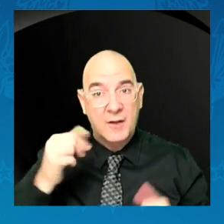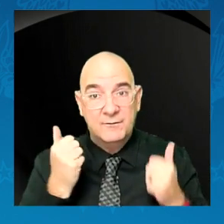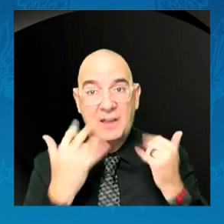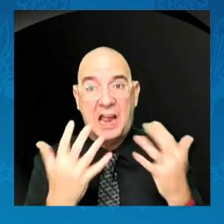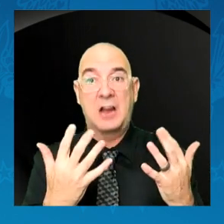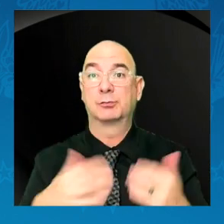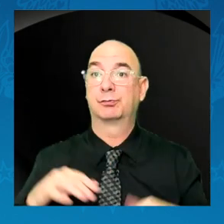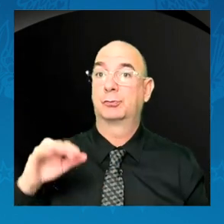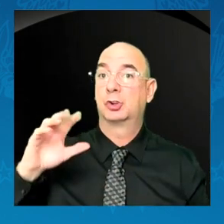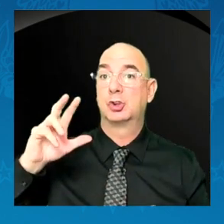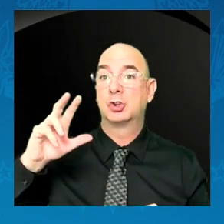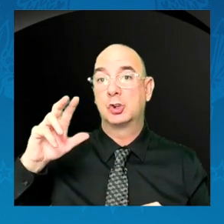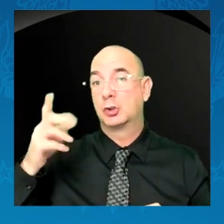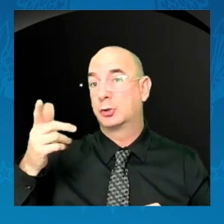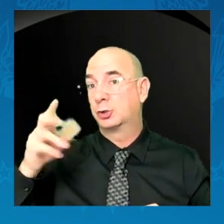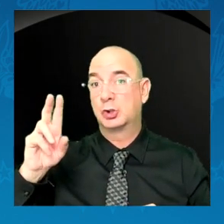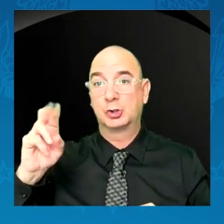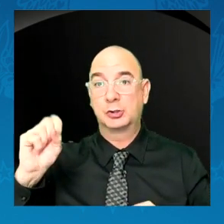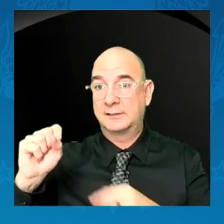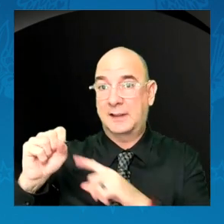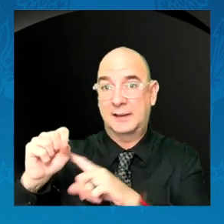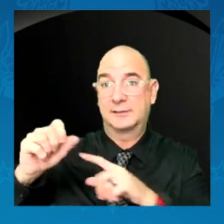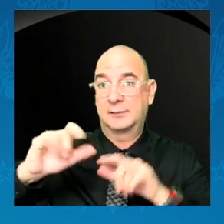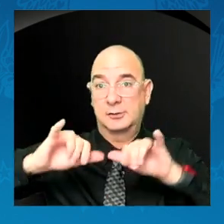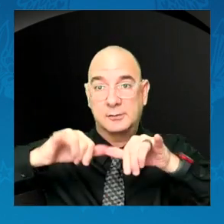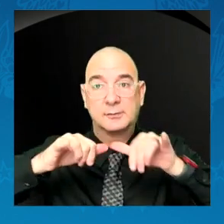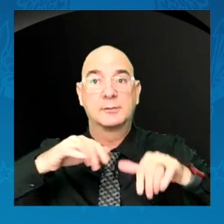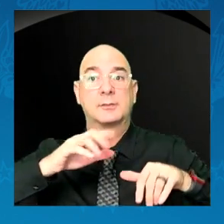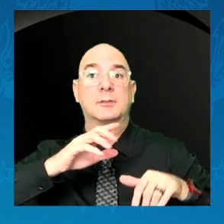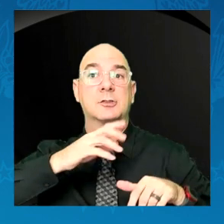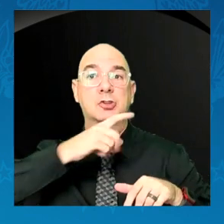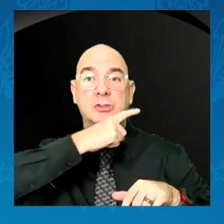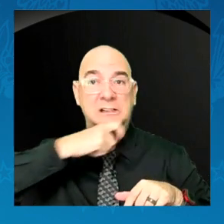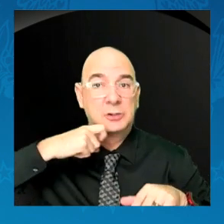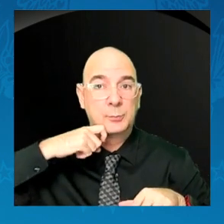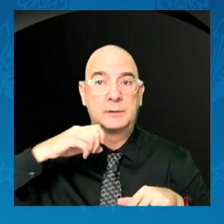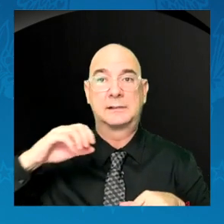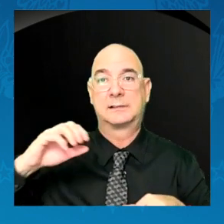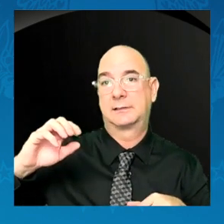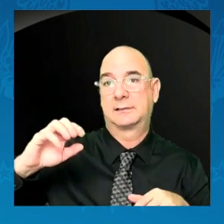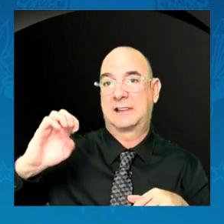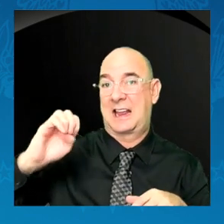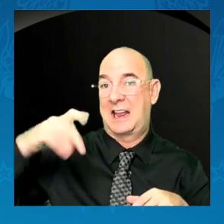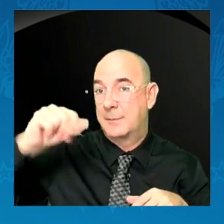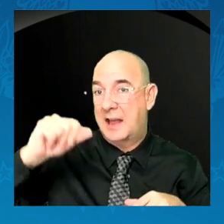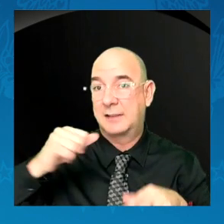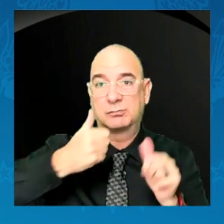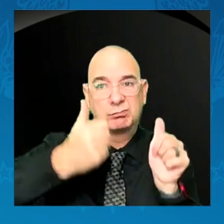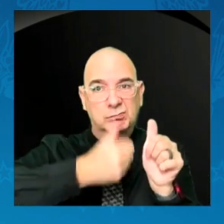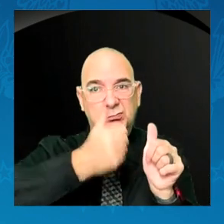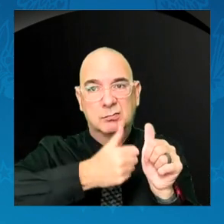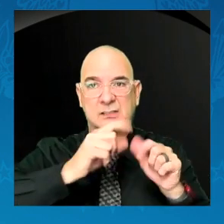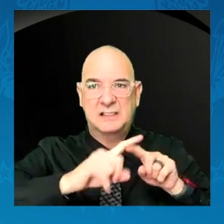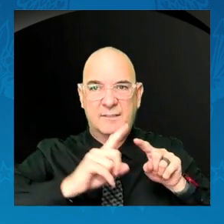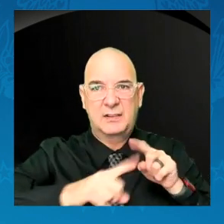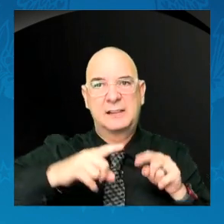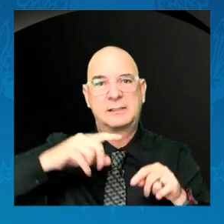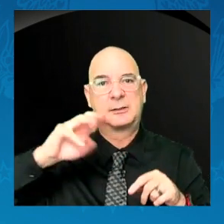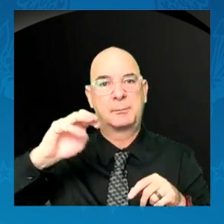are EPA tracking down methane leaks or understanding the flow of harmful algal blooms